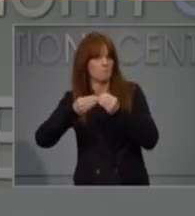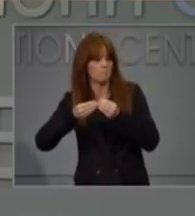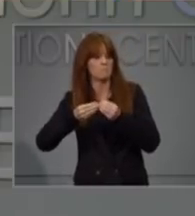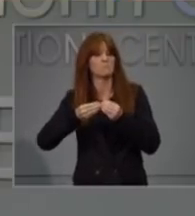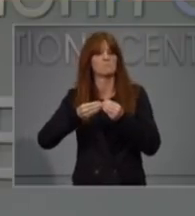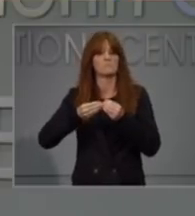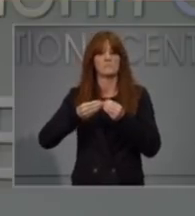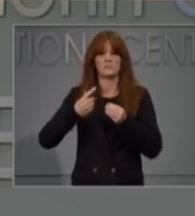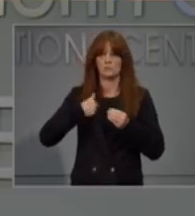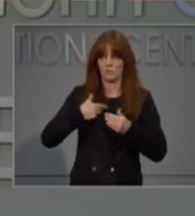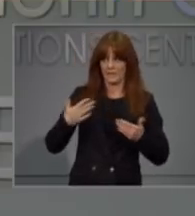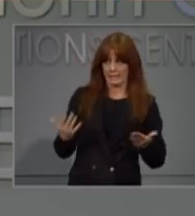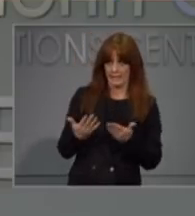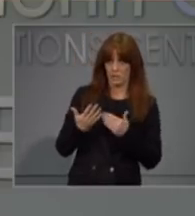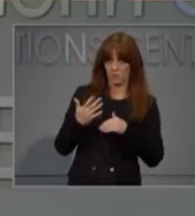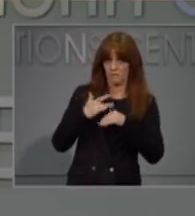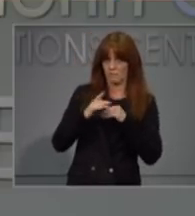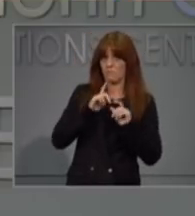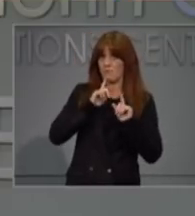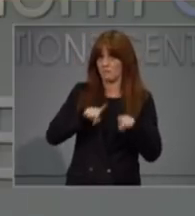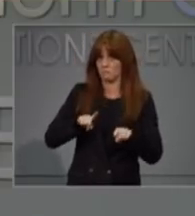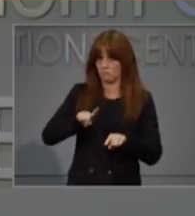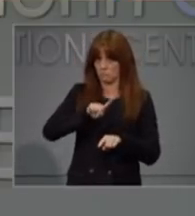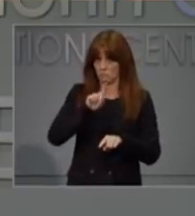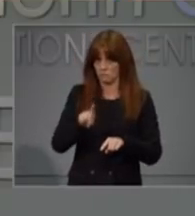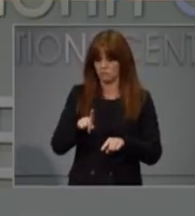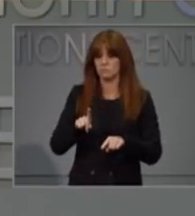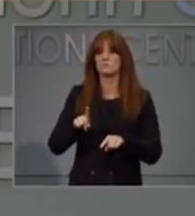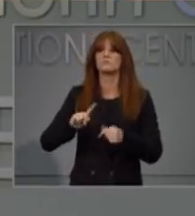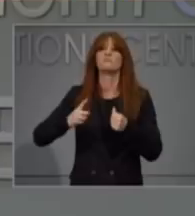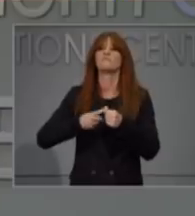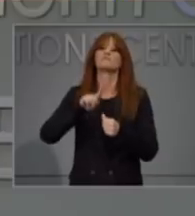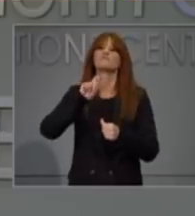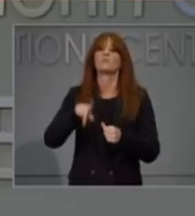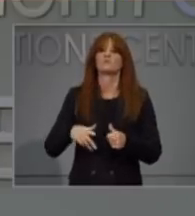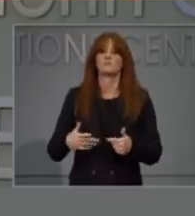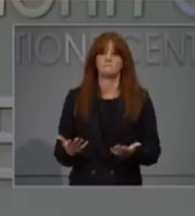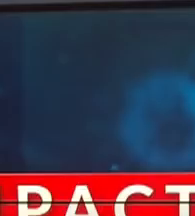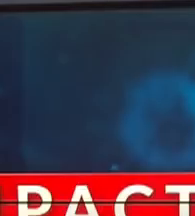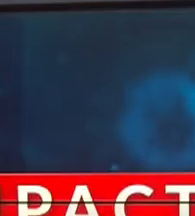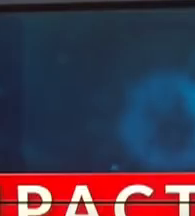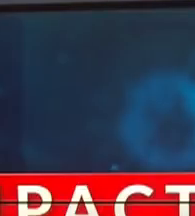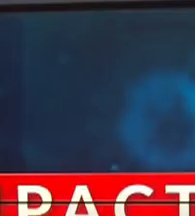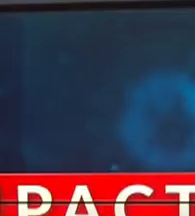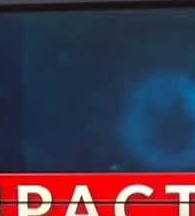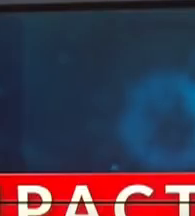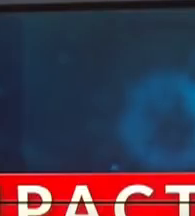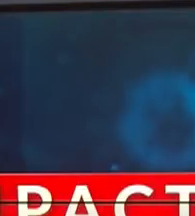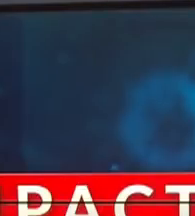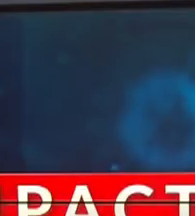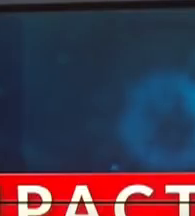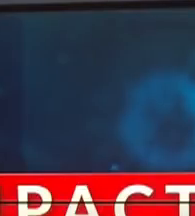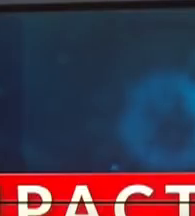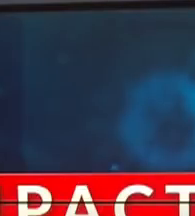HUTCHINSON -- THAT WAS GOVERNOR COOPER. HE IS A WE STILL HAVE TO BE CAUTIOUS AND METHODICAL WITH EASING RESTRICTIONS, HAVING SAID THAT, THE GOVERNOR HAS SIGNED AN EXECUTIVE ORDER TO MOVE NORTH CAROLINA INTO PHASE